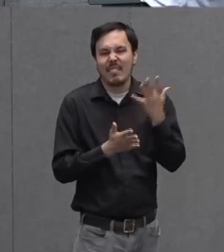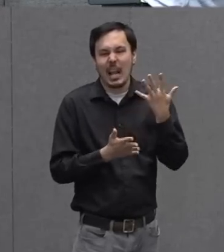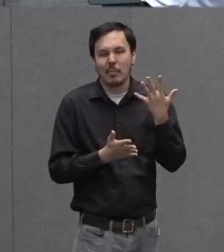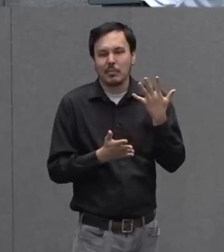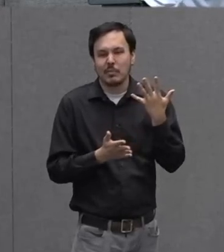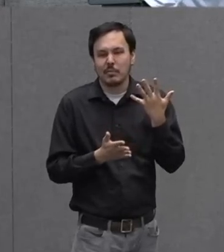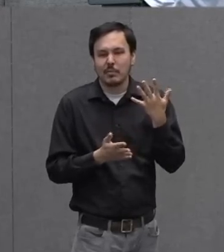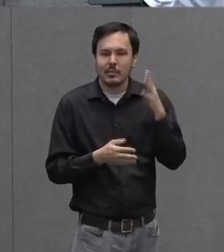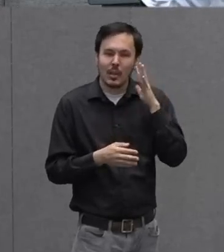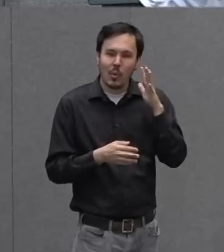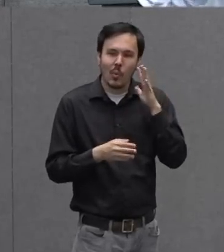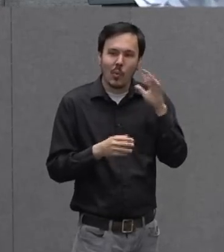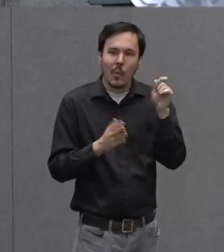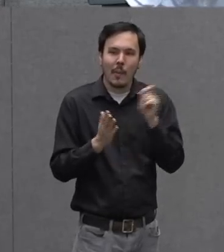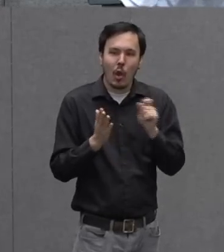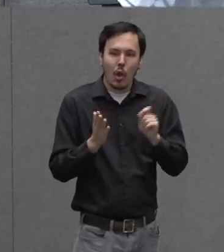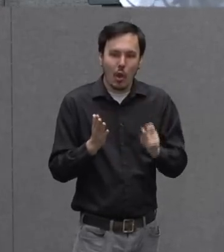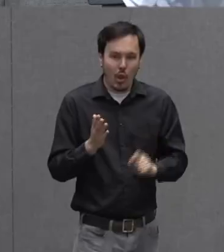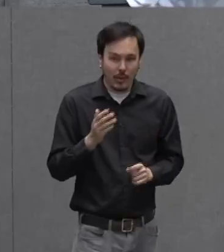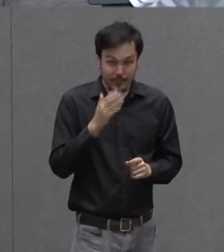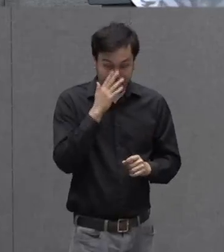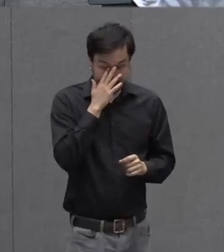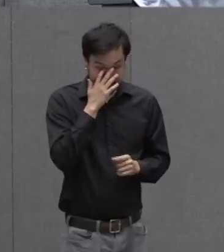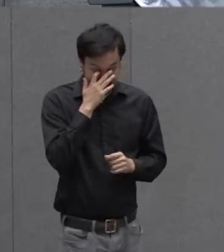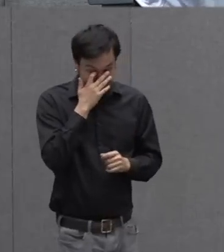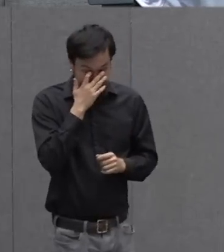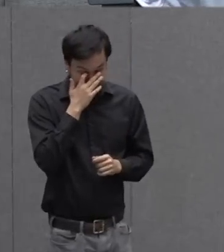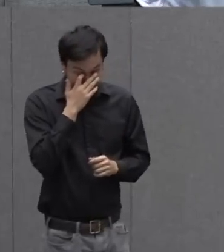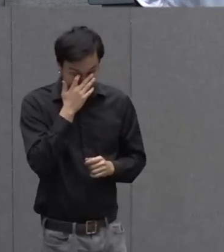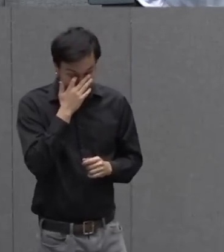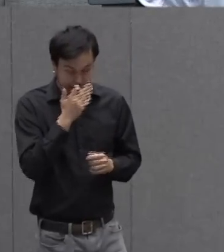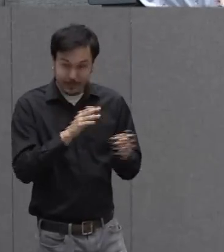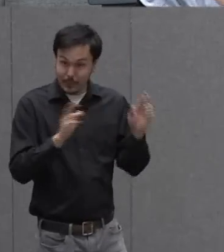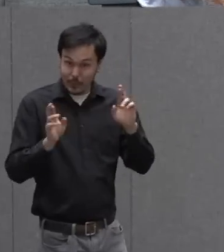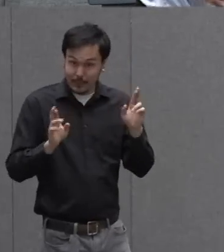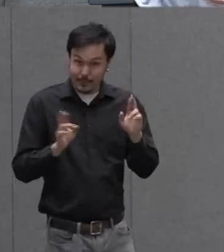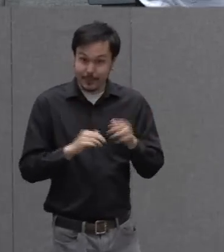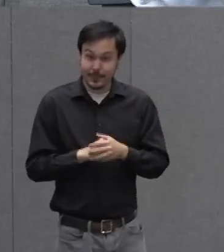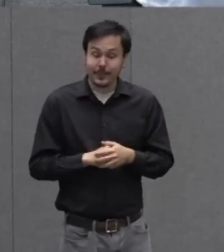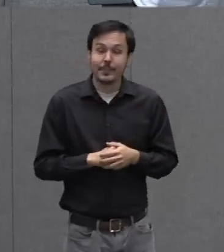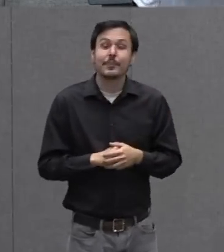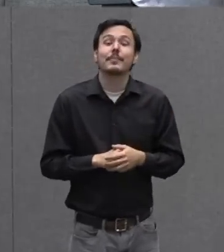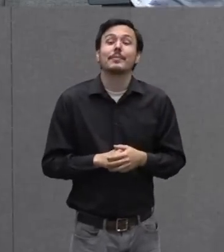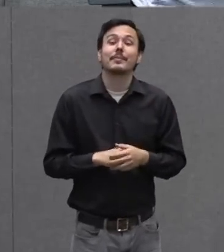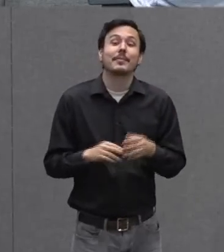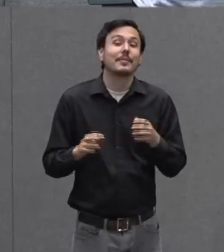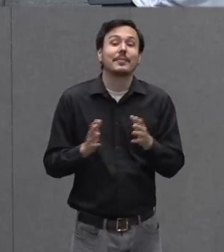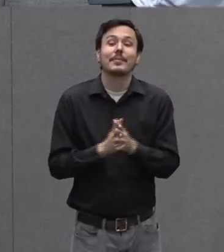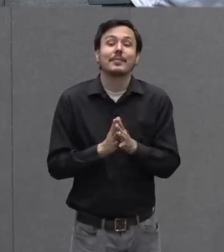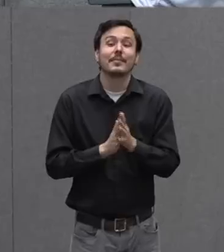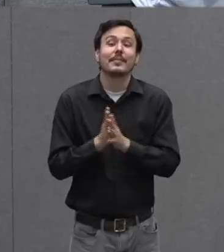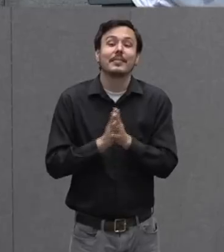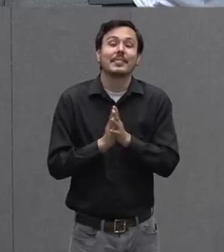And then we'll mark it up on our chart. So, are you ready? Are you ready? I'm ready.